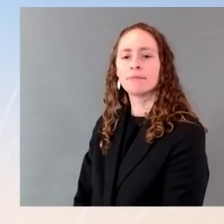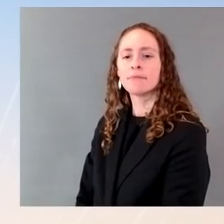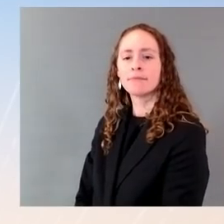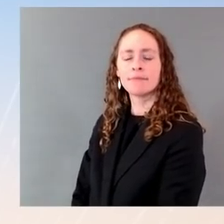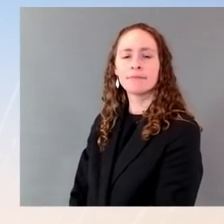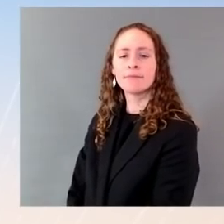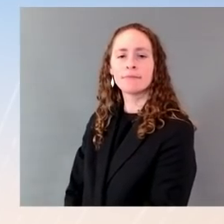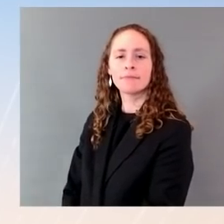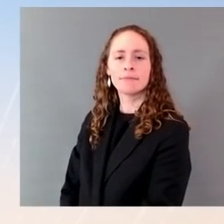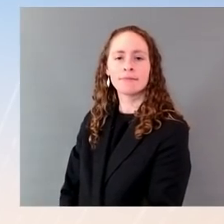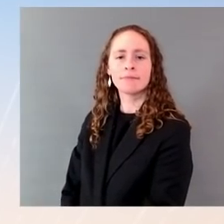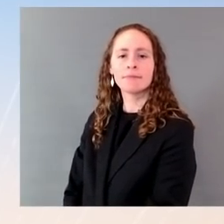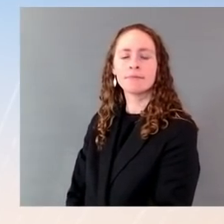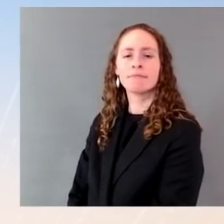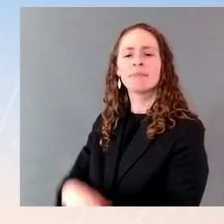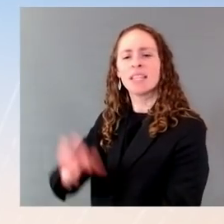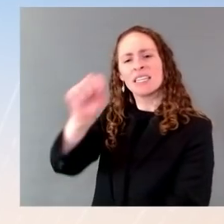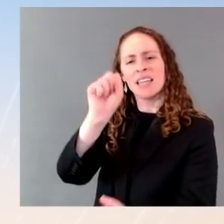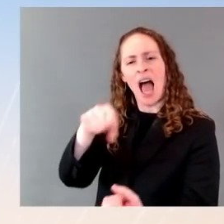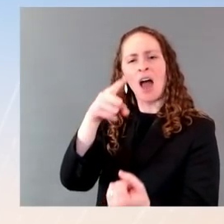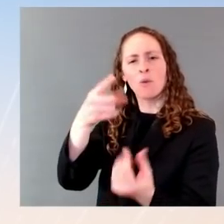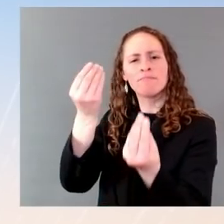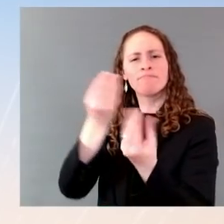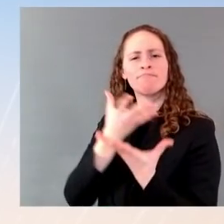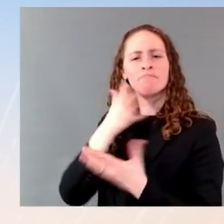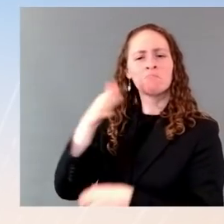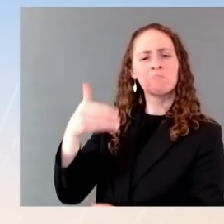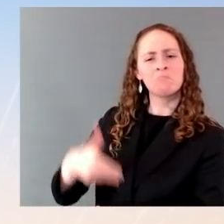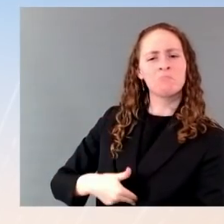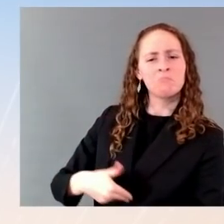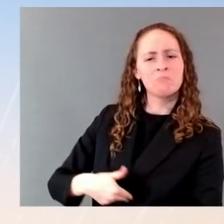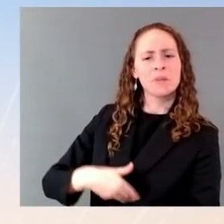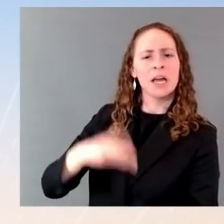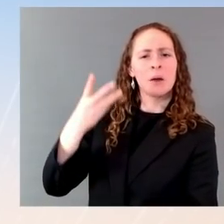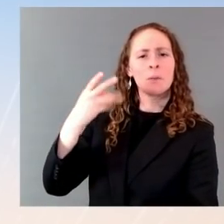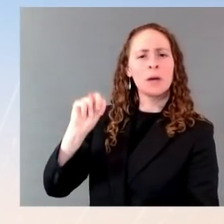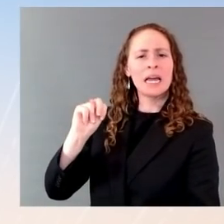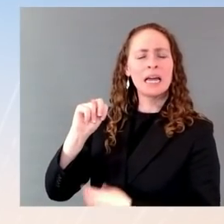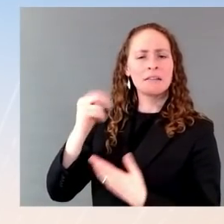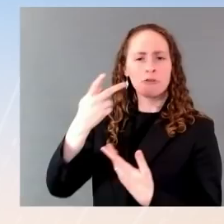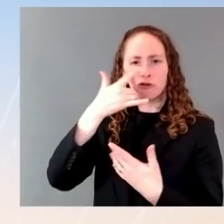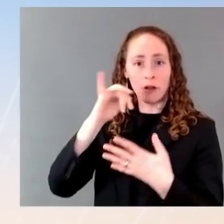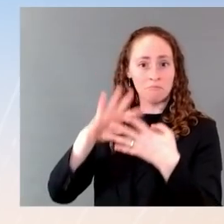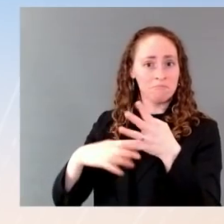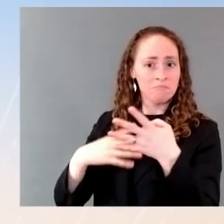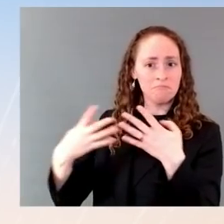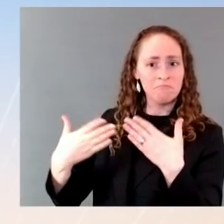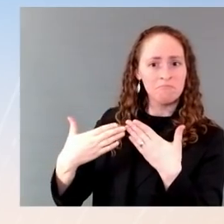And the one issue that seems to have sort of fallen out is paid leave. I realize that, you know,